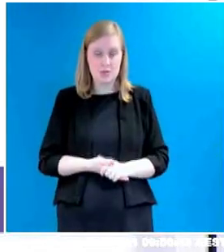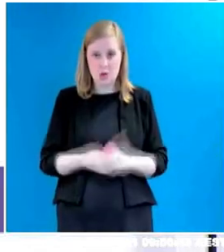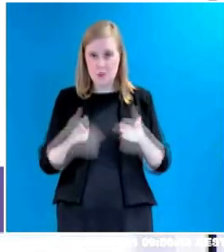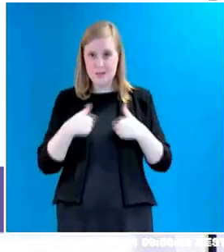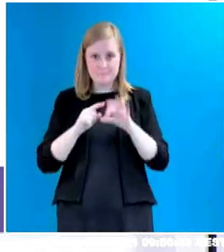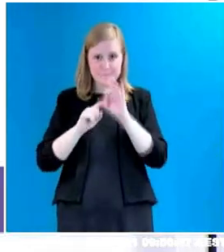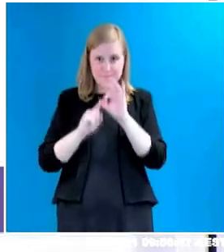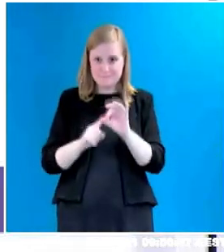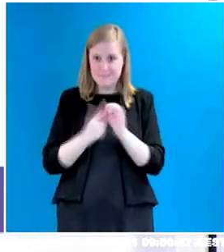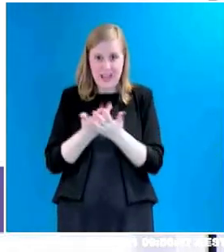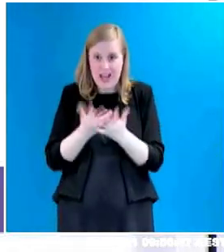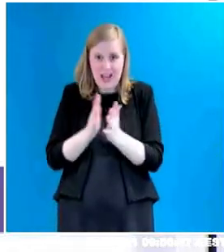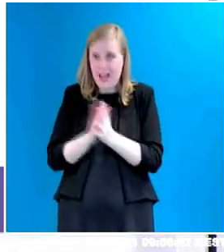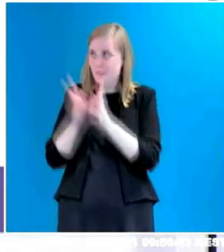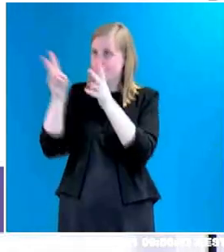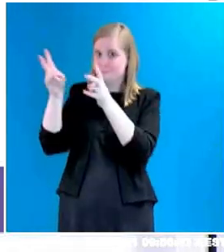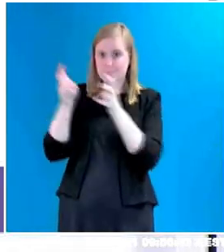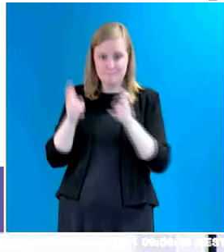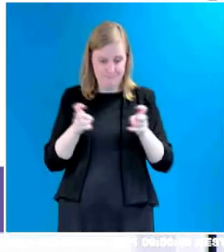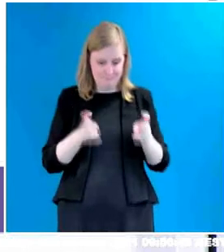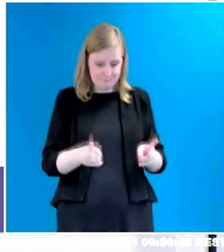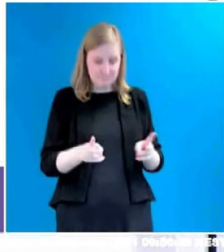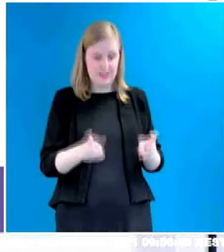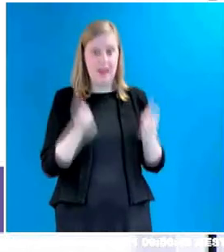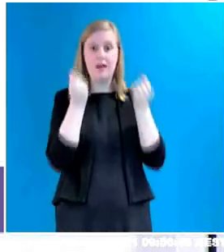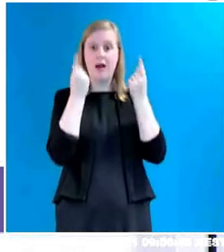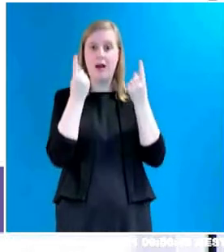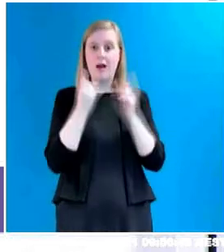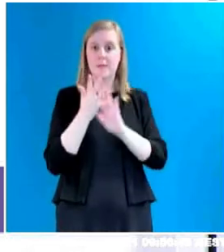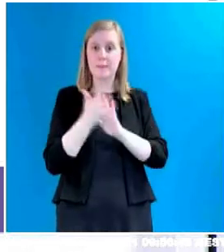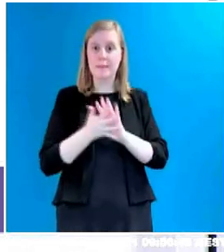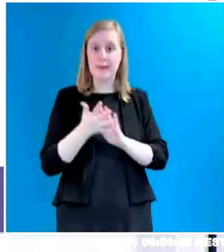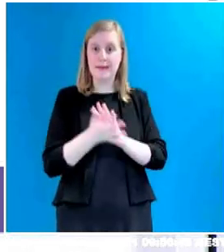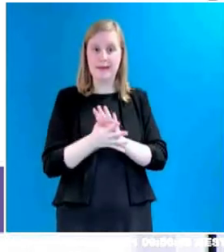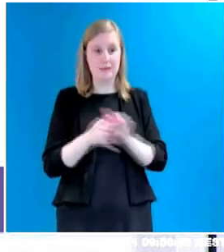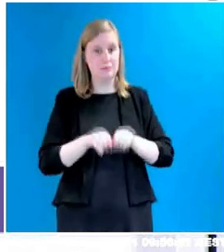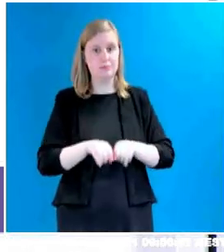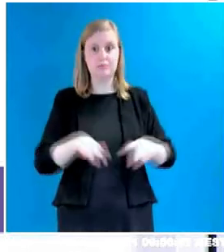meaning of these rights for the ACT?